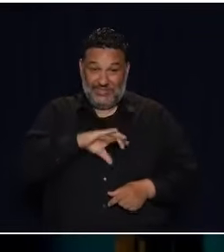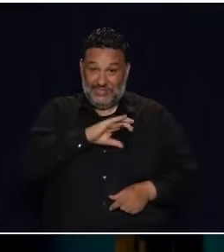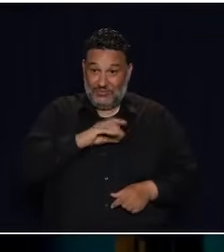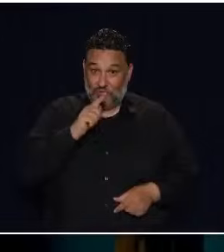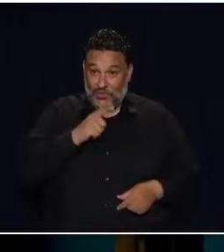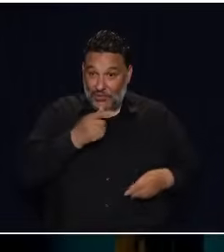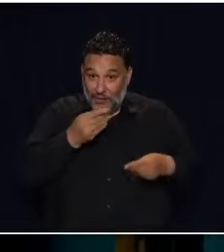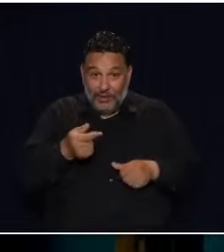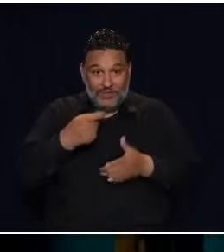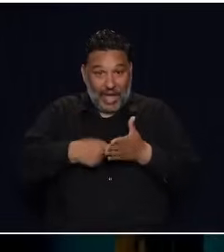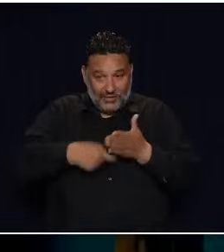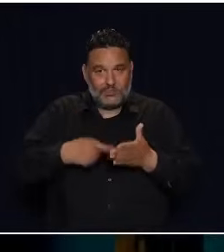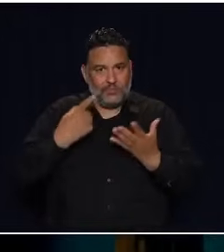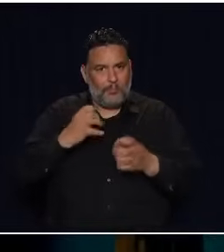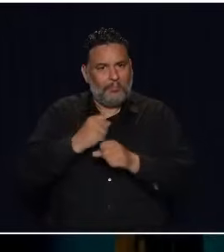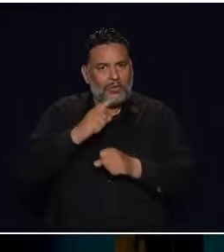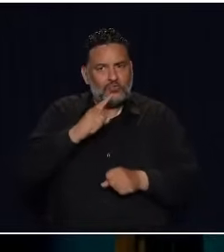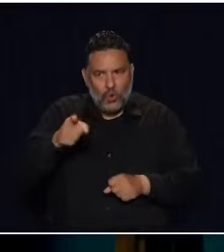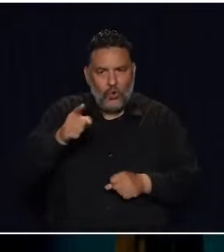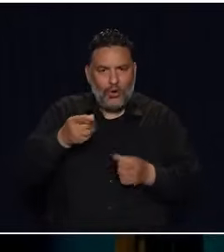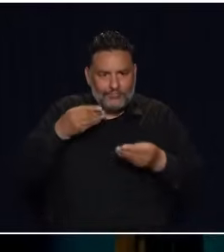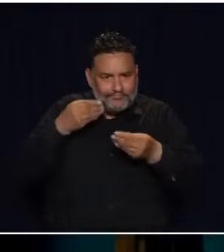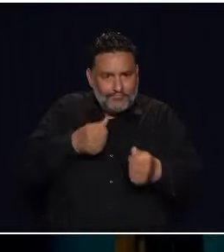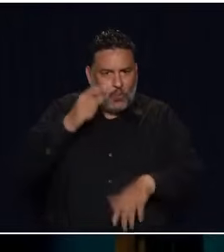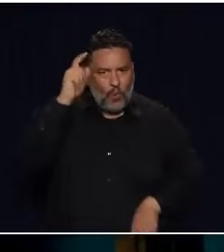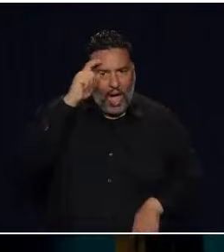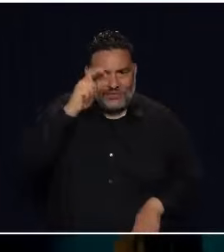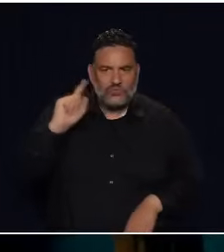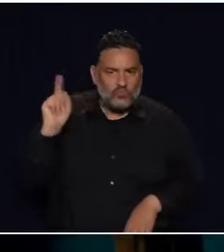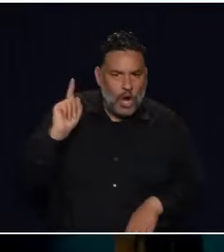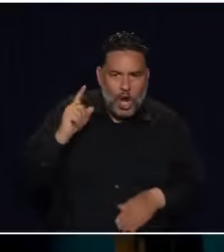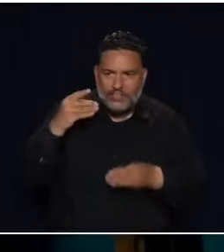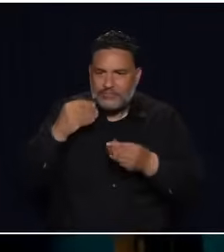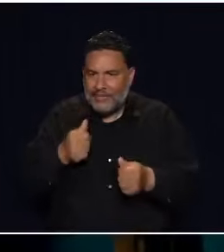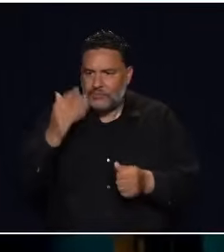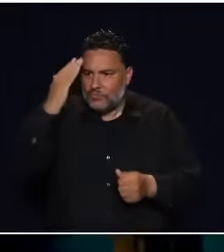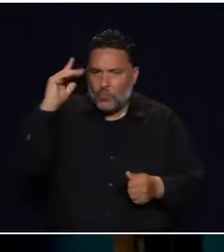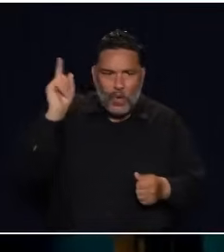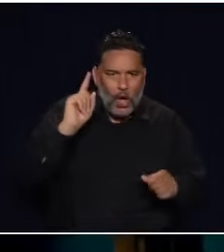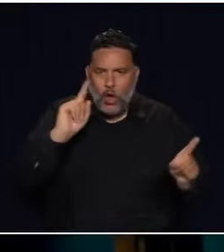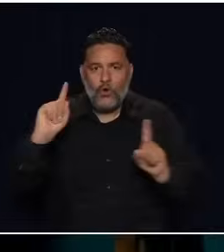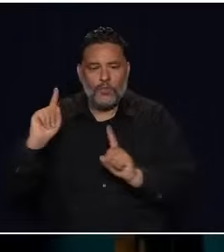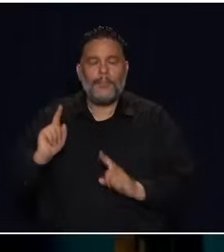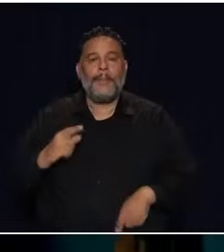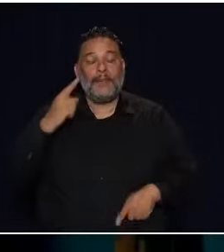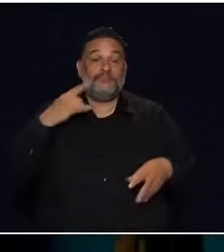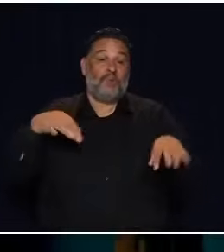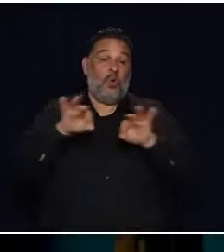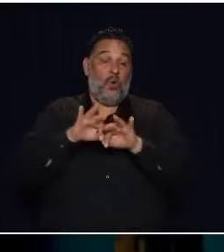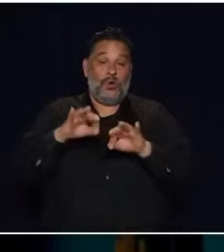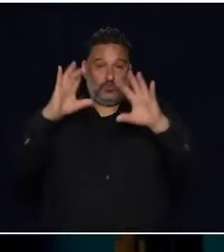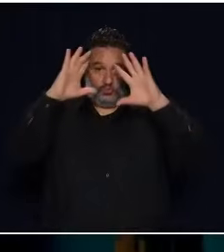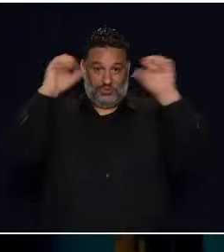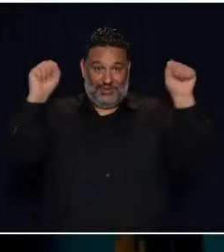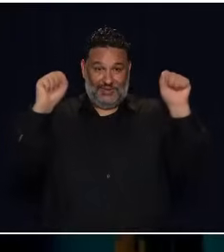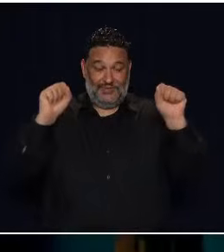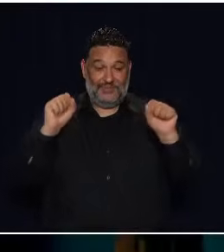AT THE END OF THE DAY TAXPAYERS IN ARIZONA WANT. THEY WANT TO KNOW THEIR TAX DOLLARS ARE BEING SPENT WISELY